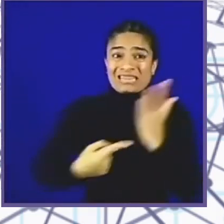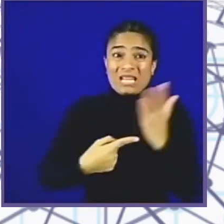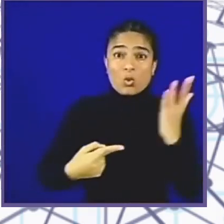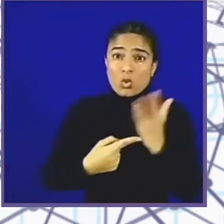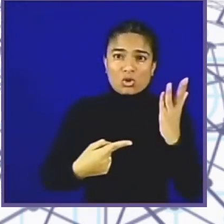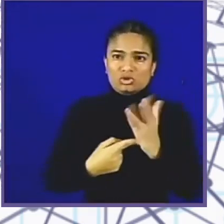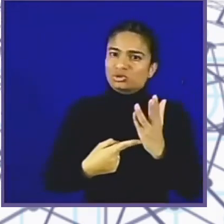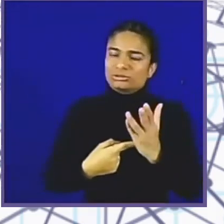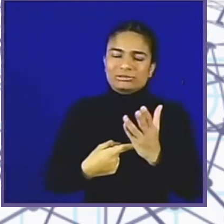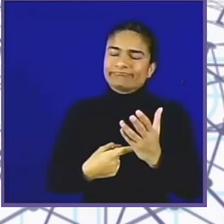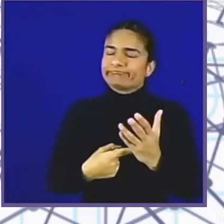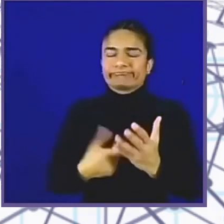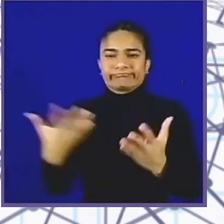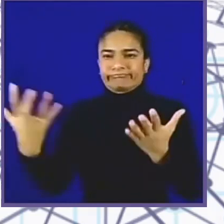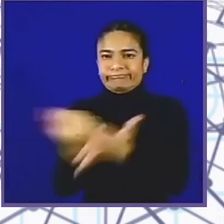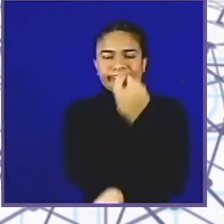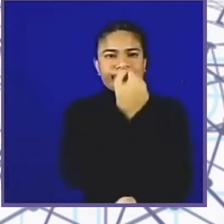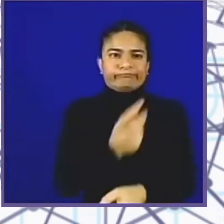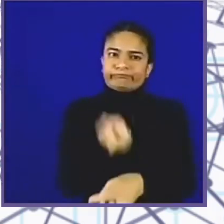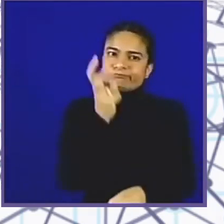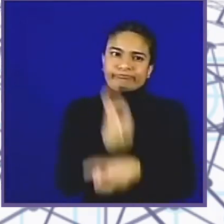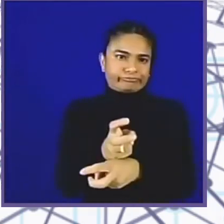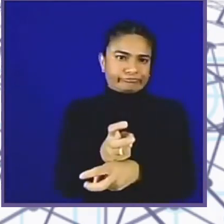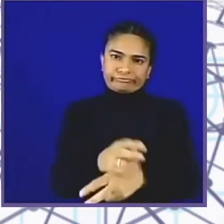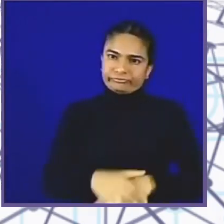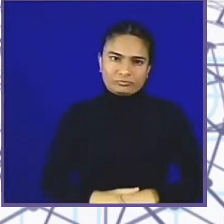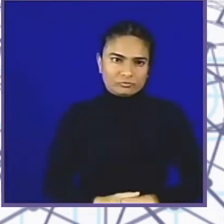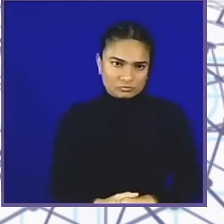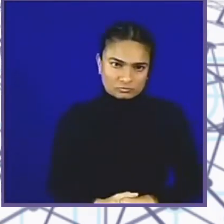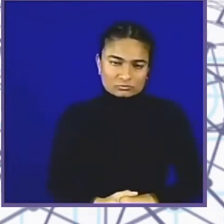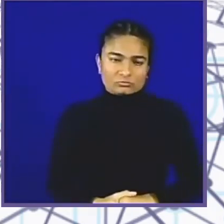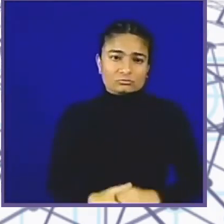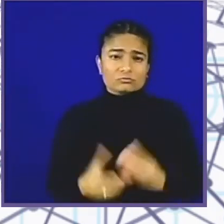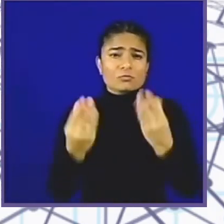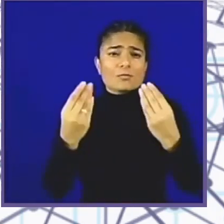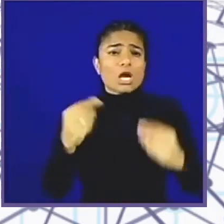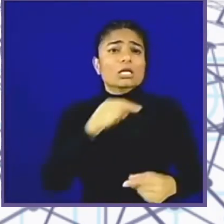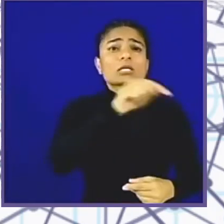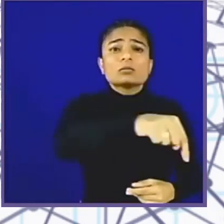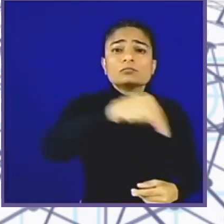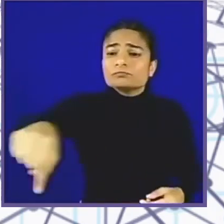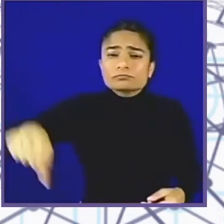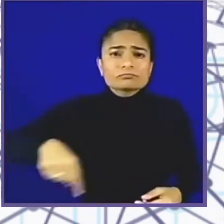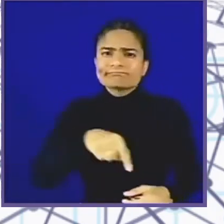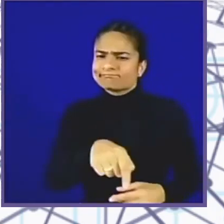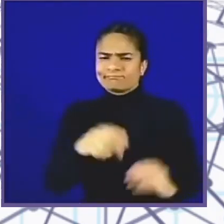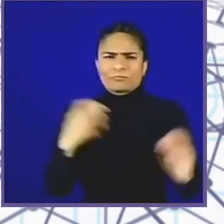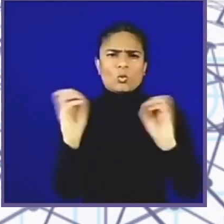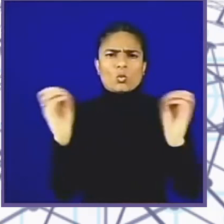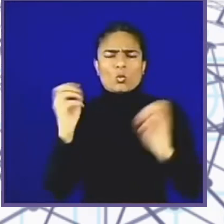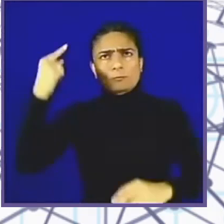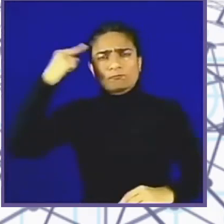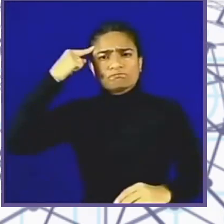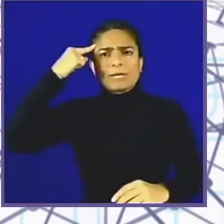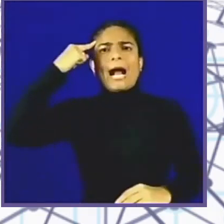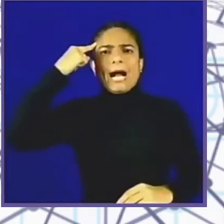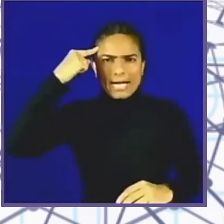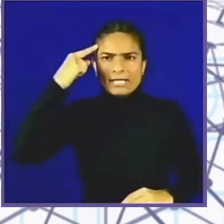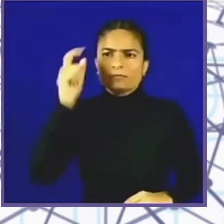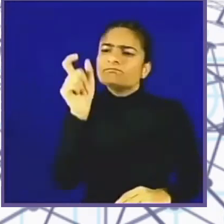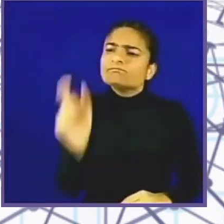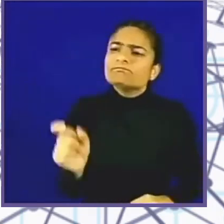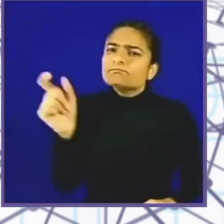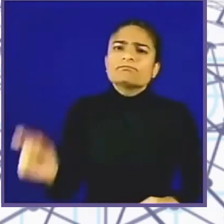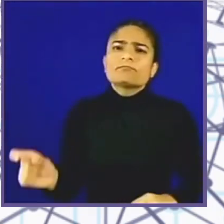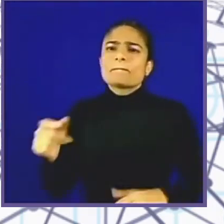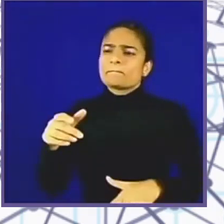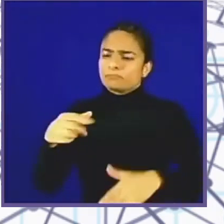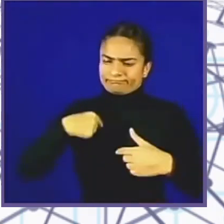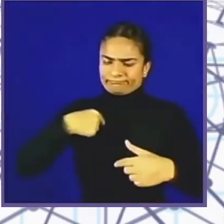not consider the voice and the experience of the user. I was lucky enough to get the support to